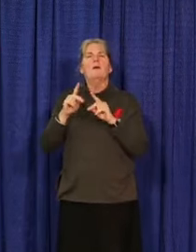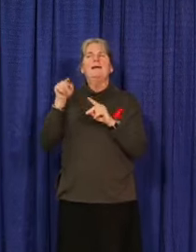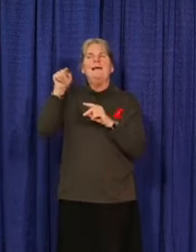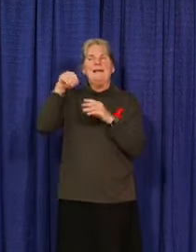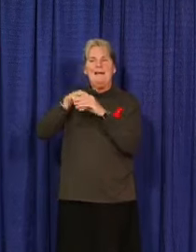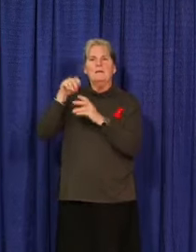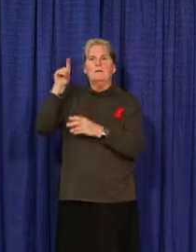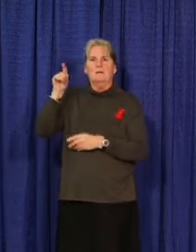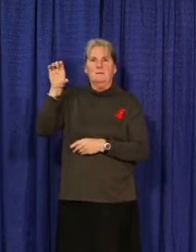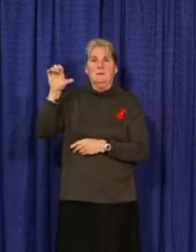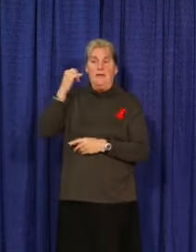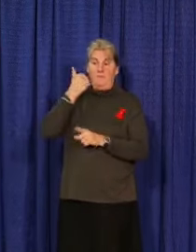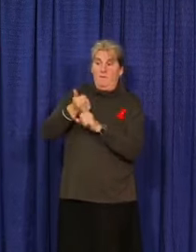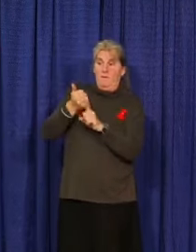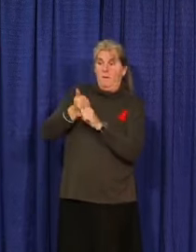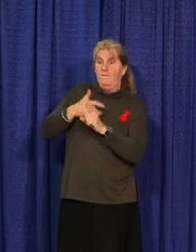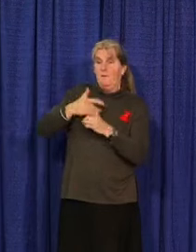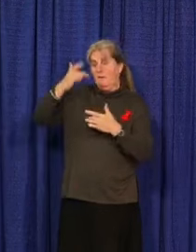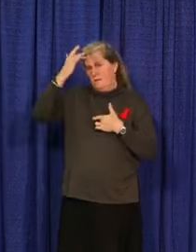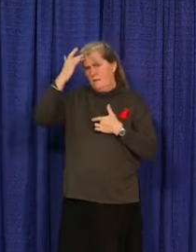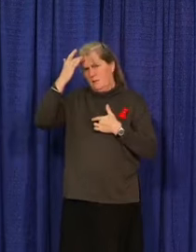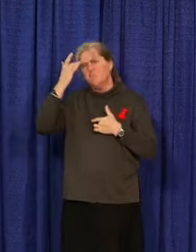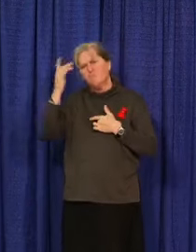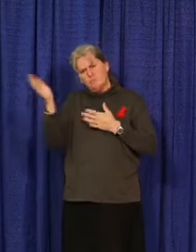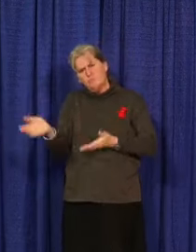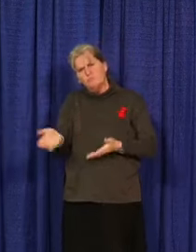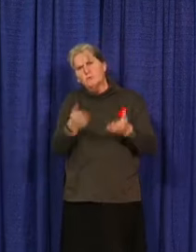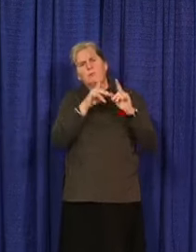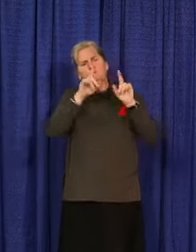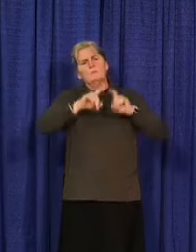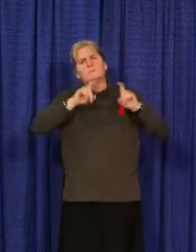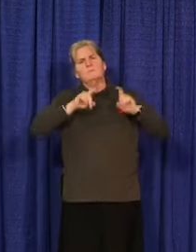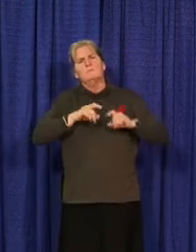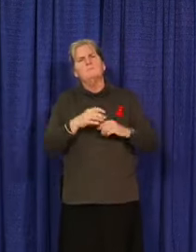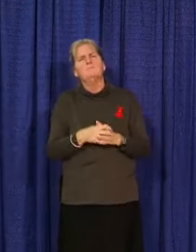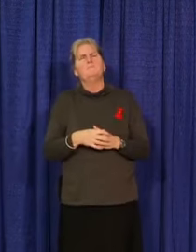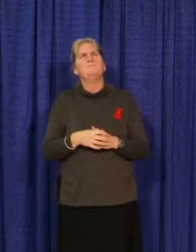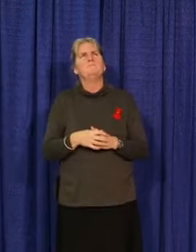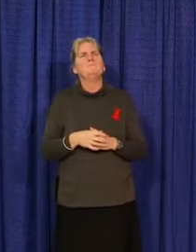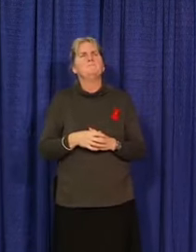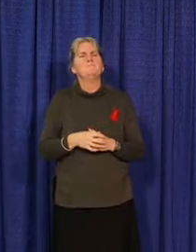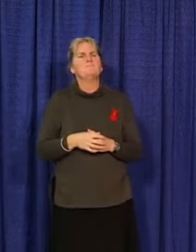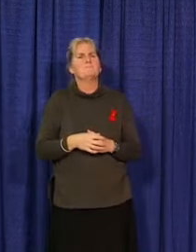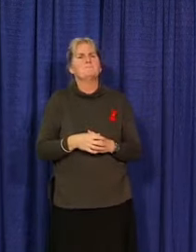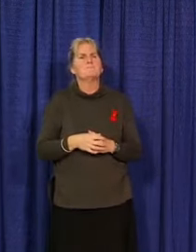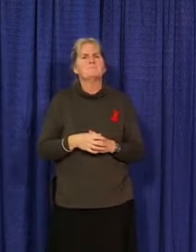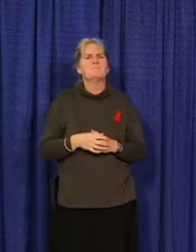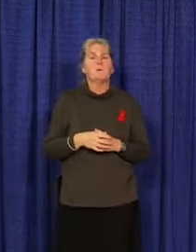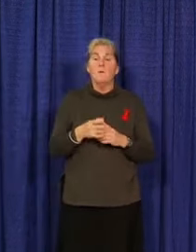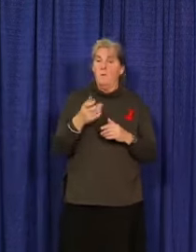isolate and come forward for testing. Now, as we are continuing with